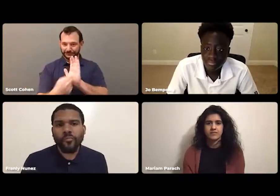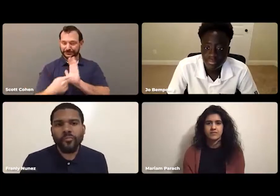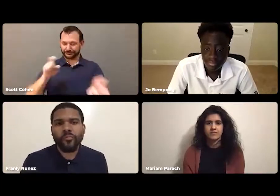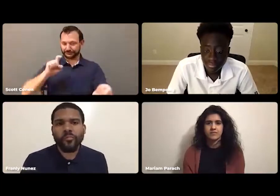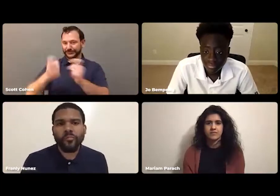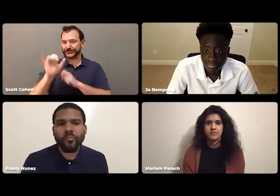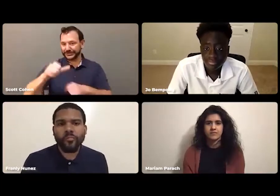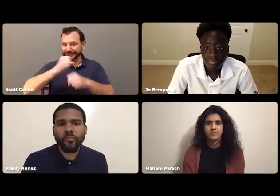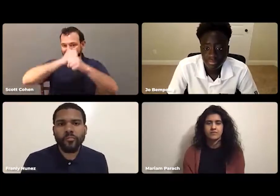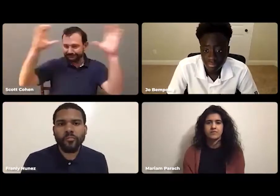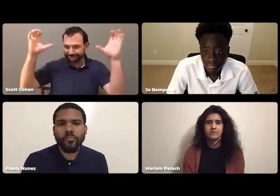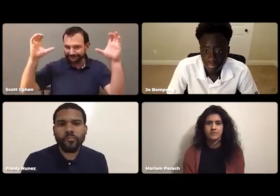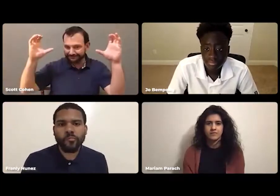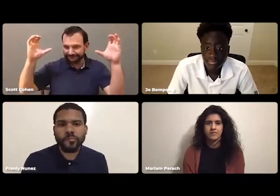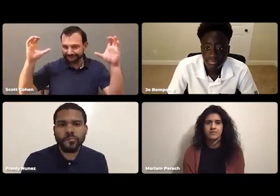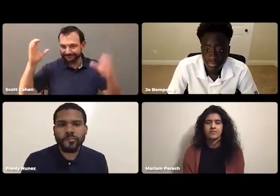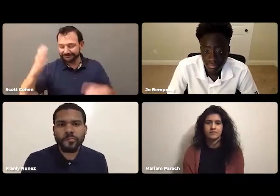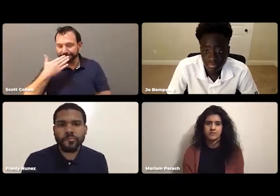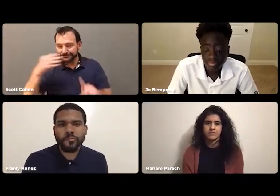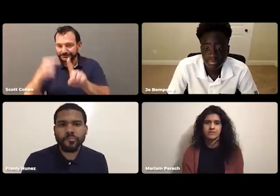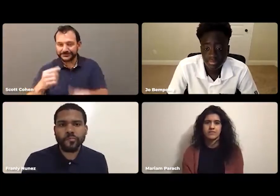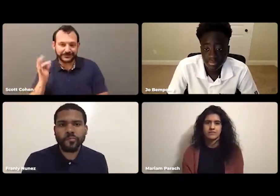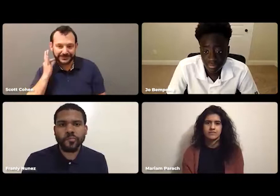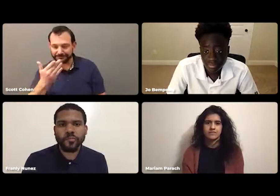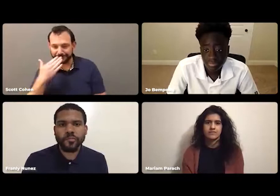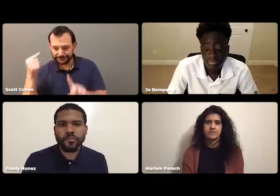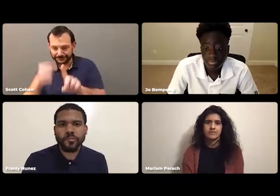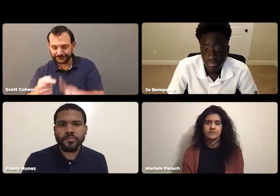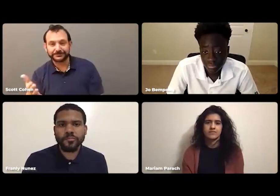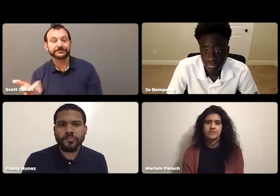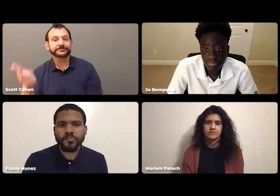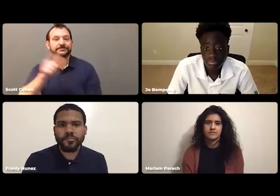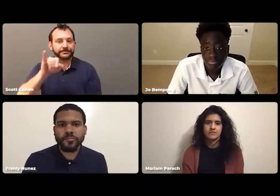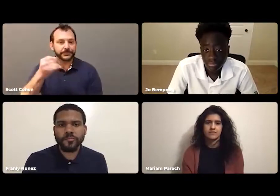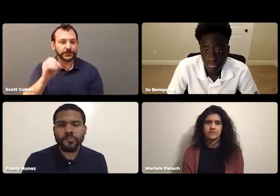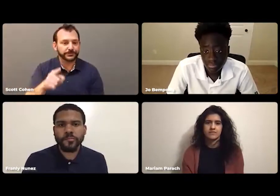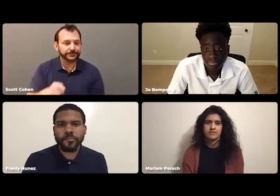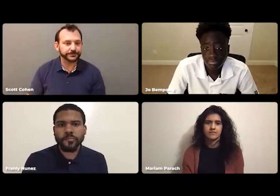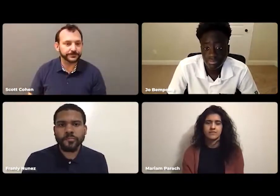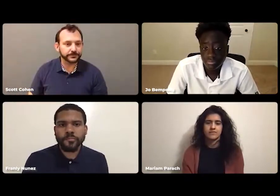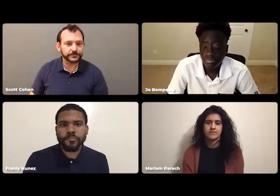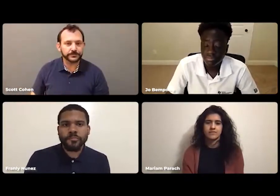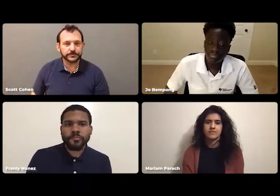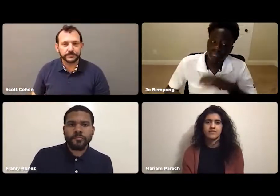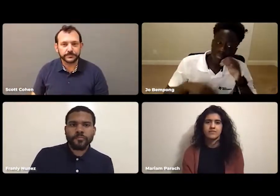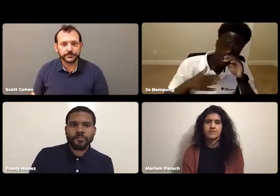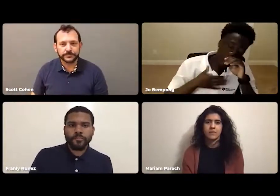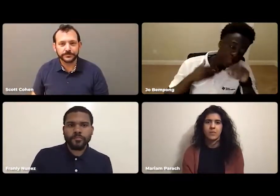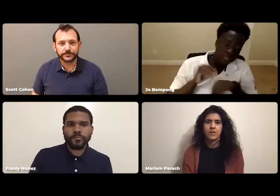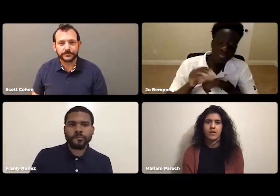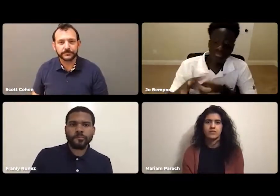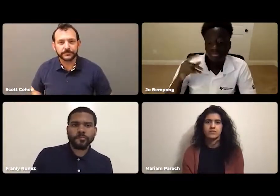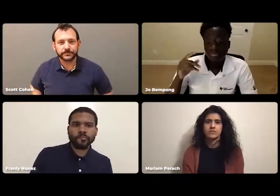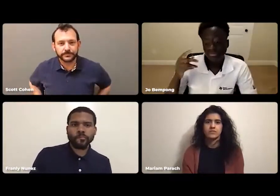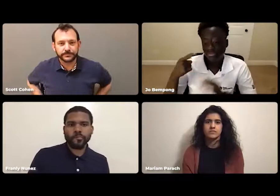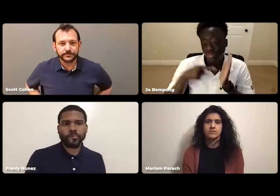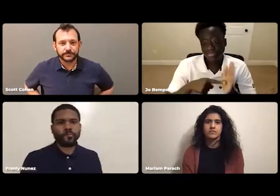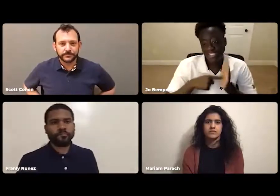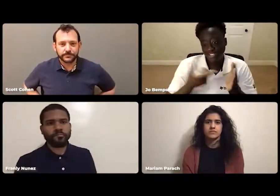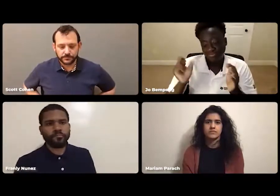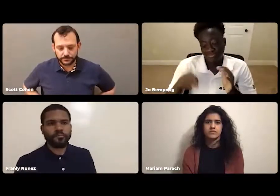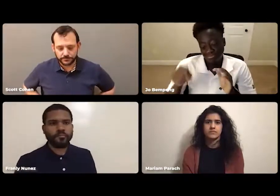That image of what a person in the STEM field is has to change.